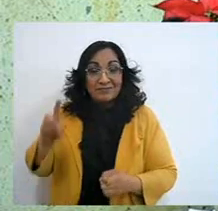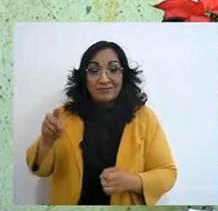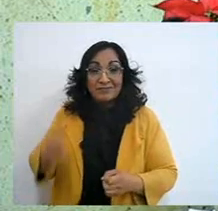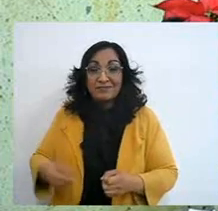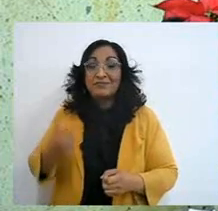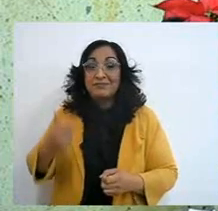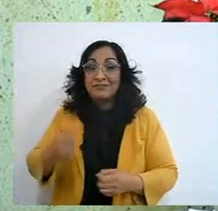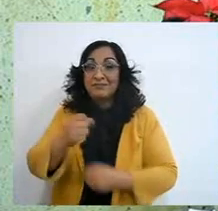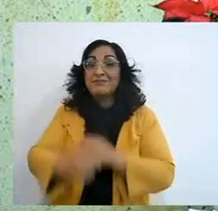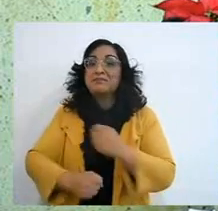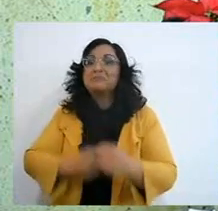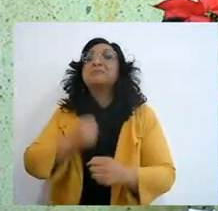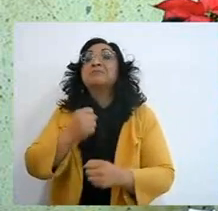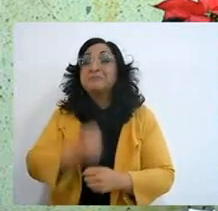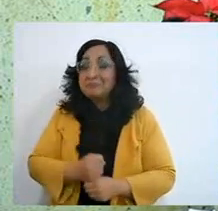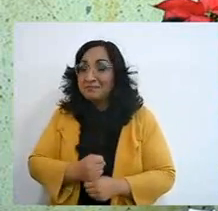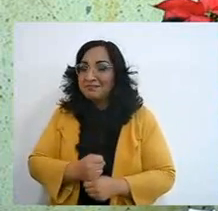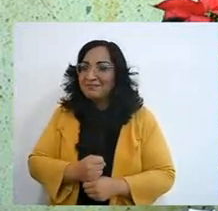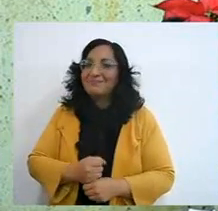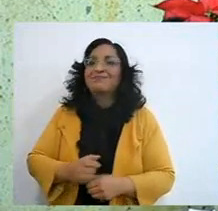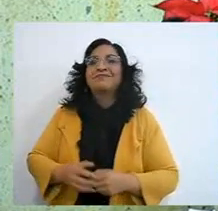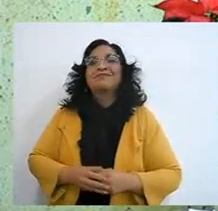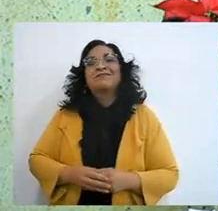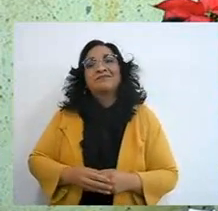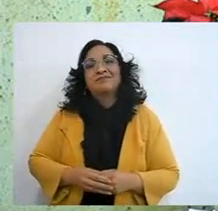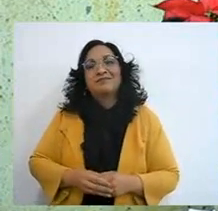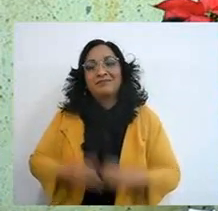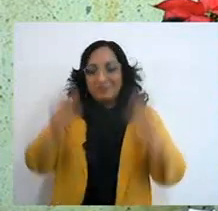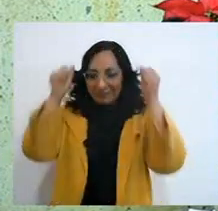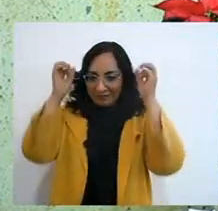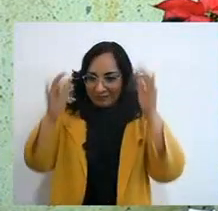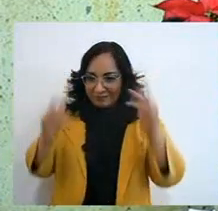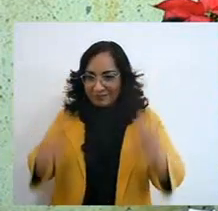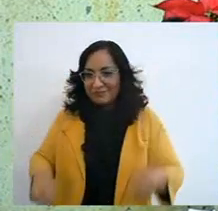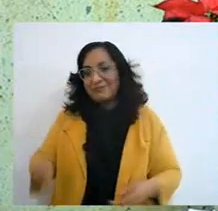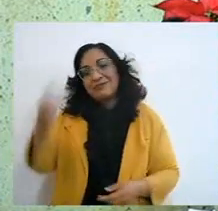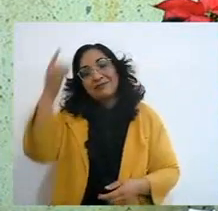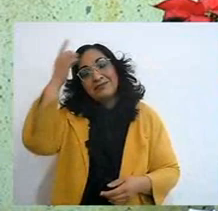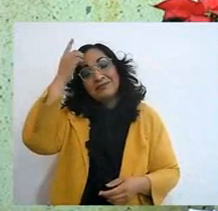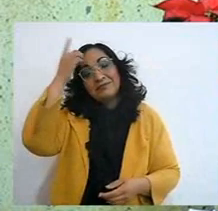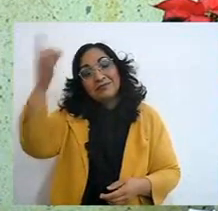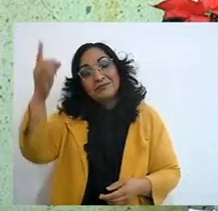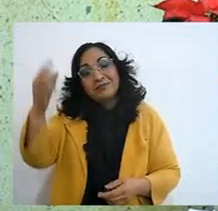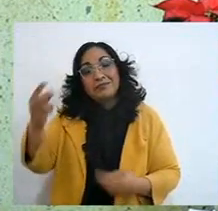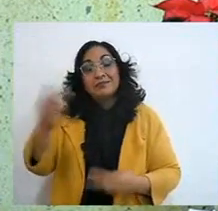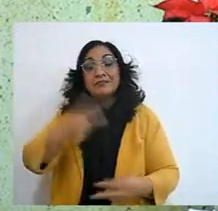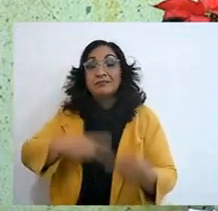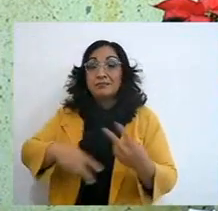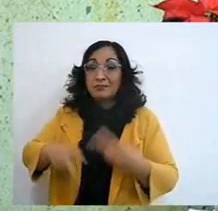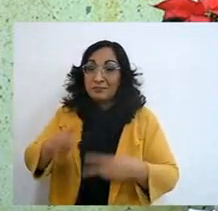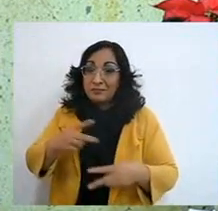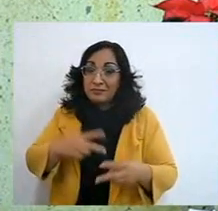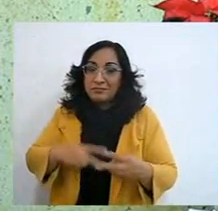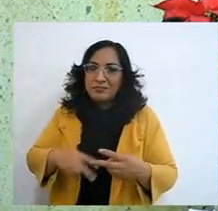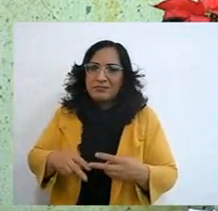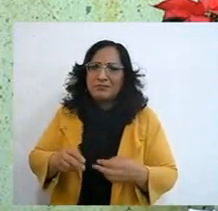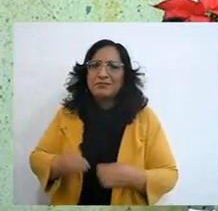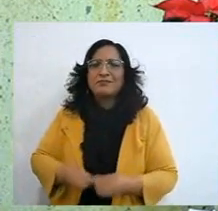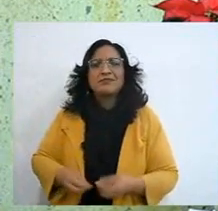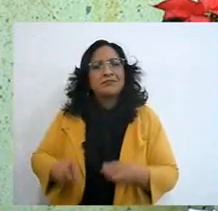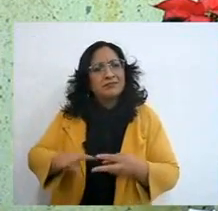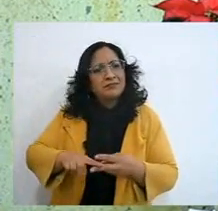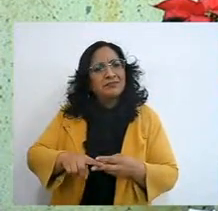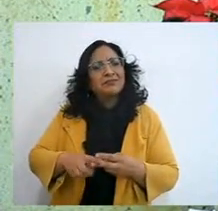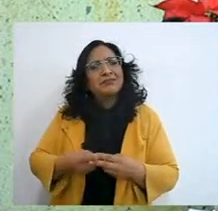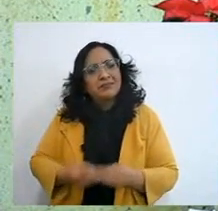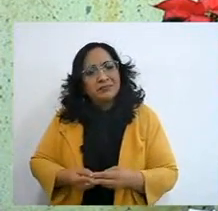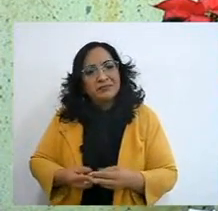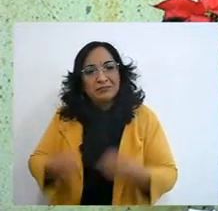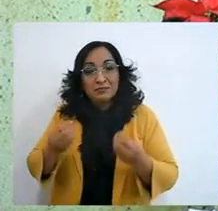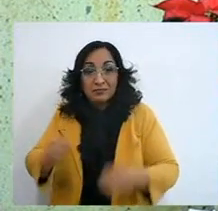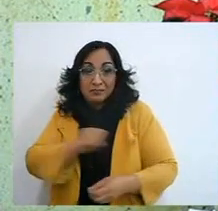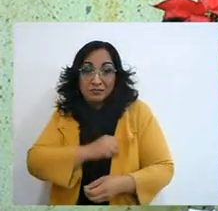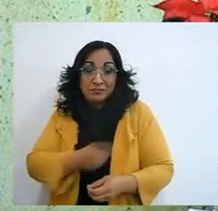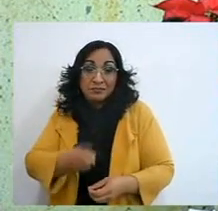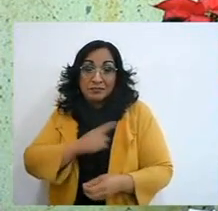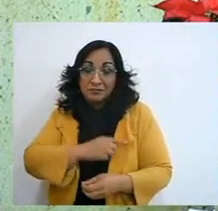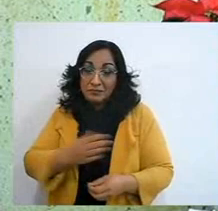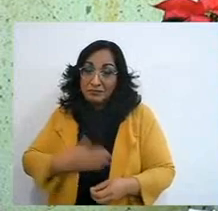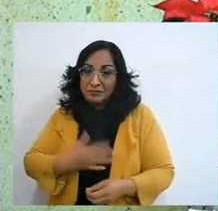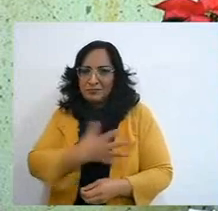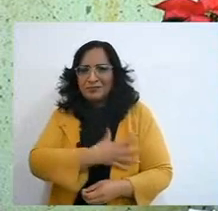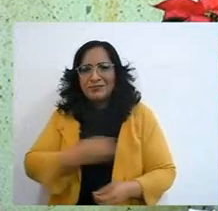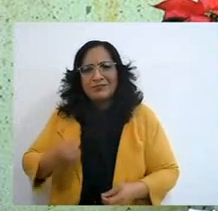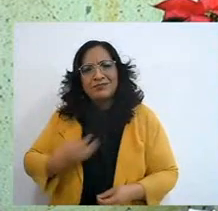Blessed be the Lord, benefits came, firstly it was a lot of health from my children, I saw how they healed,